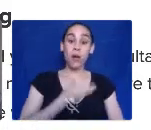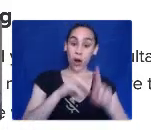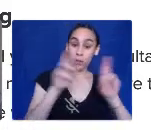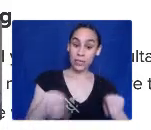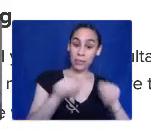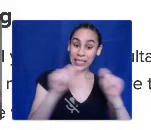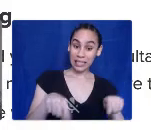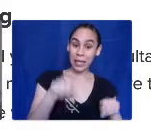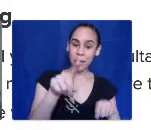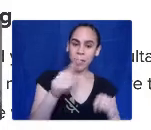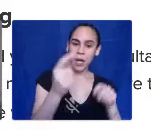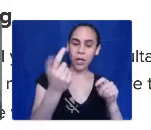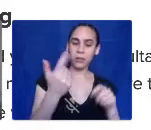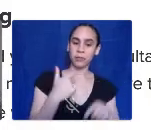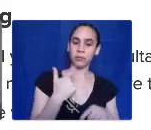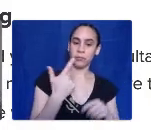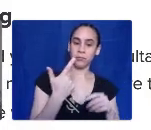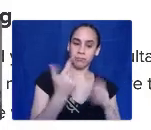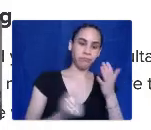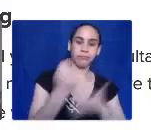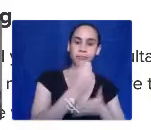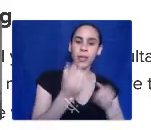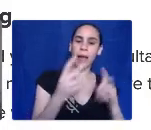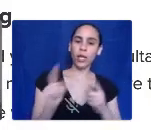feedback that people start using it immediately they see results so i'm obviously particular for